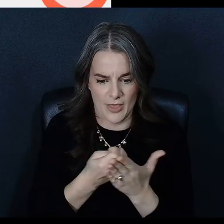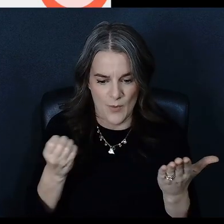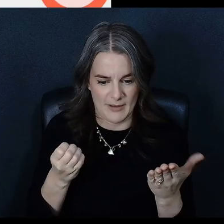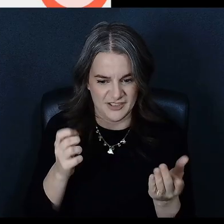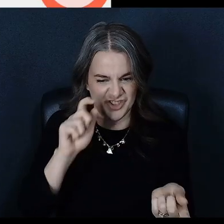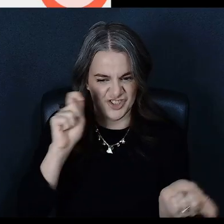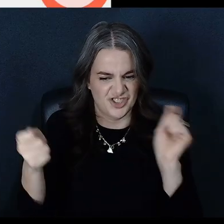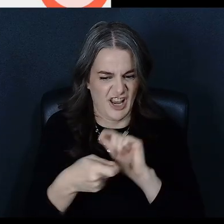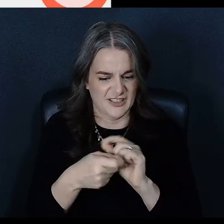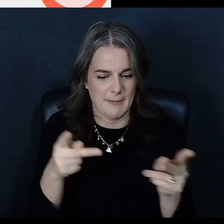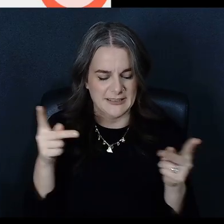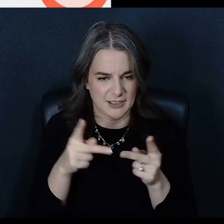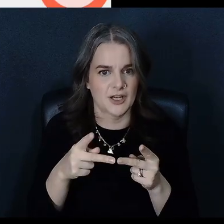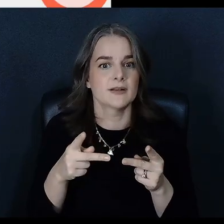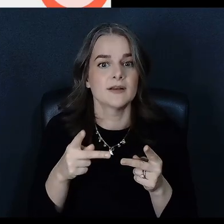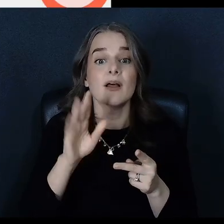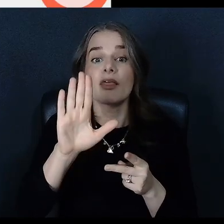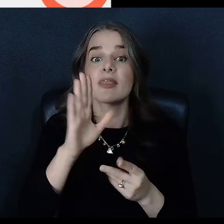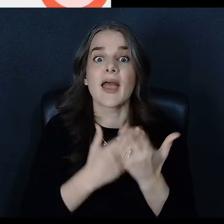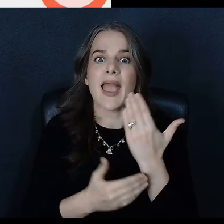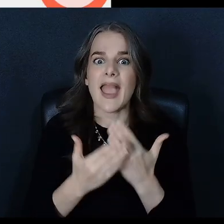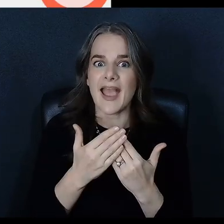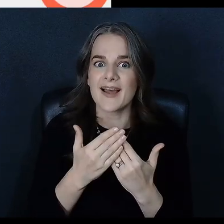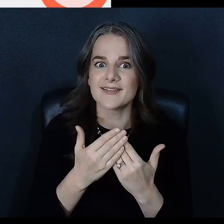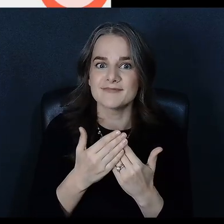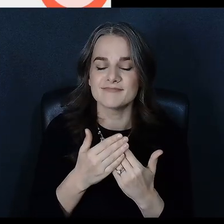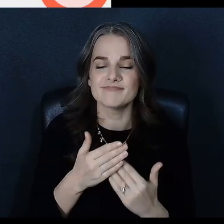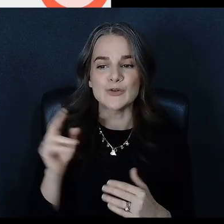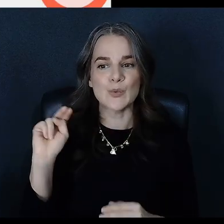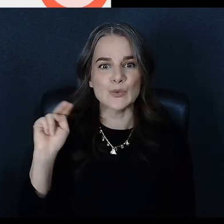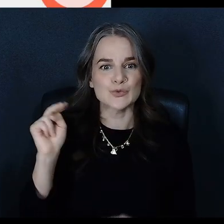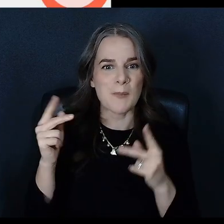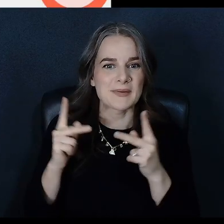so someone's hand is left in that neutral position, that's what a vertical mouse does.